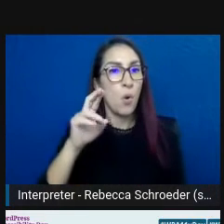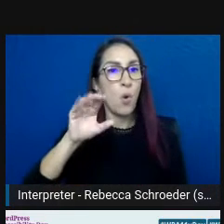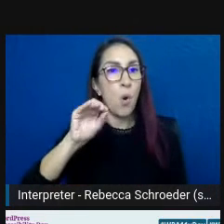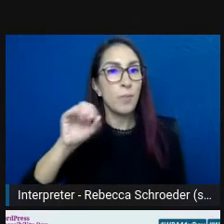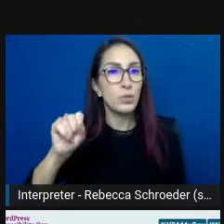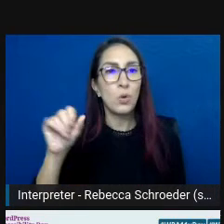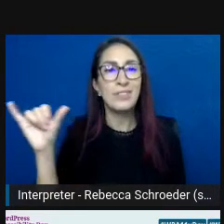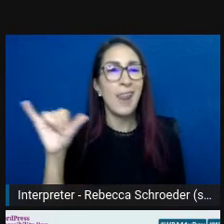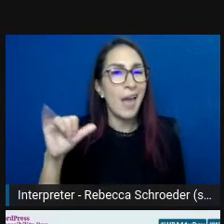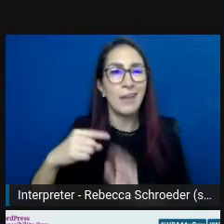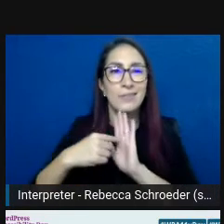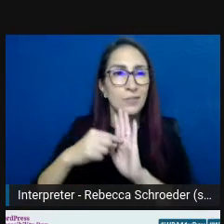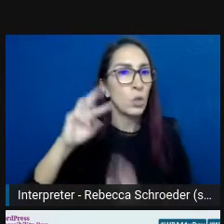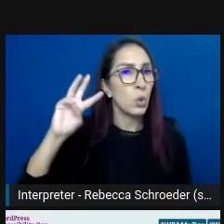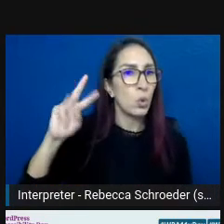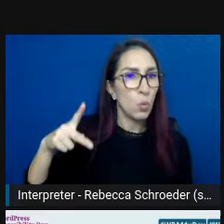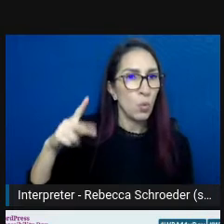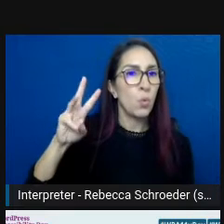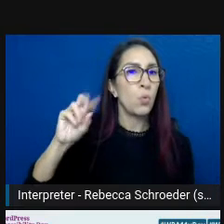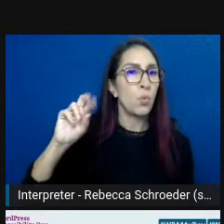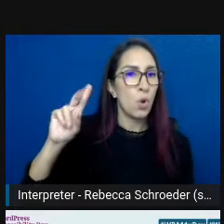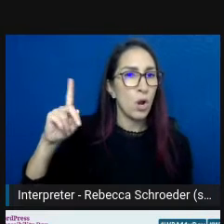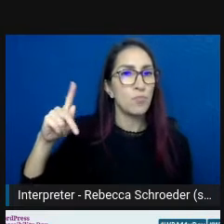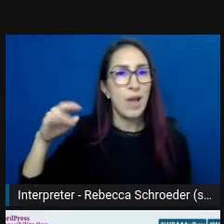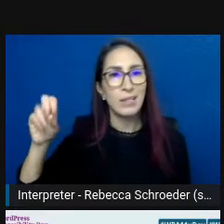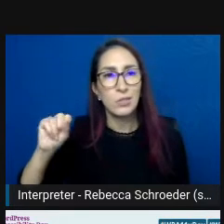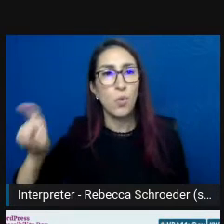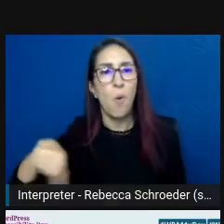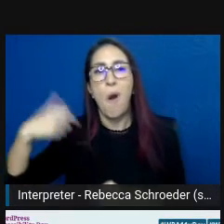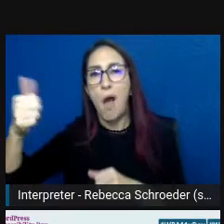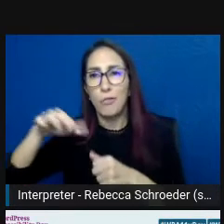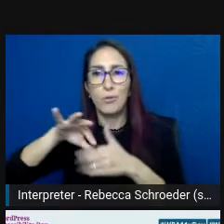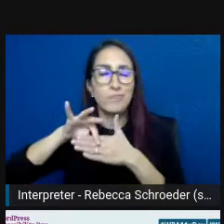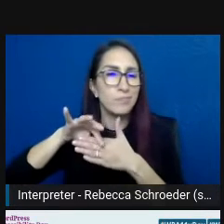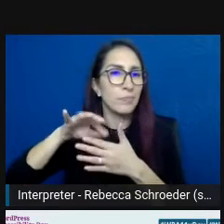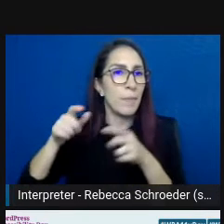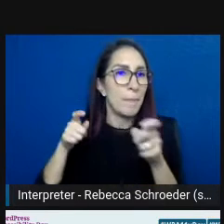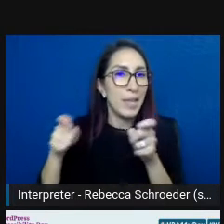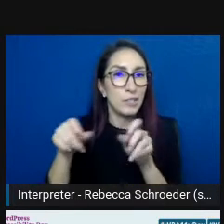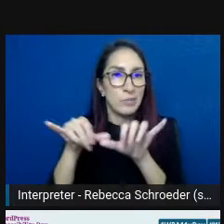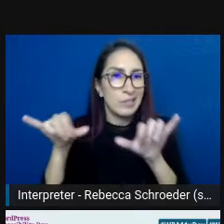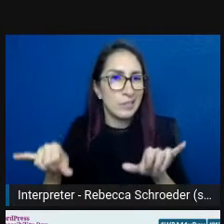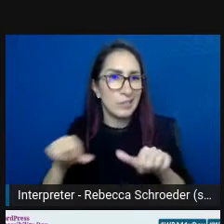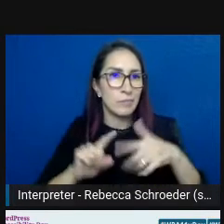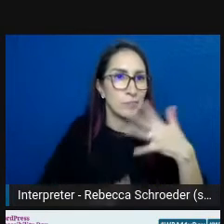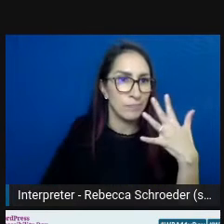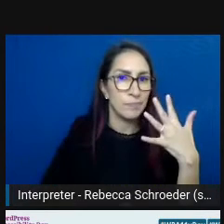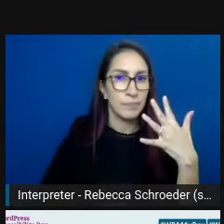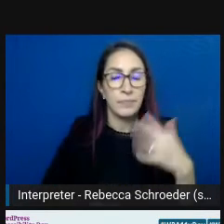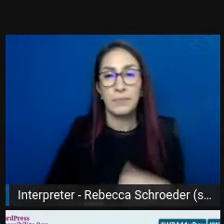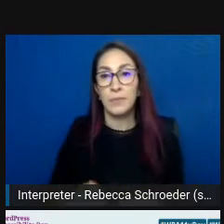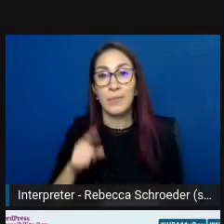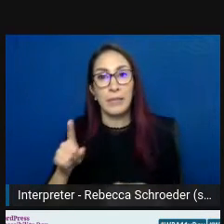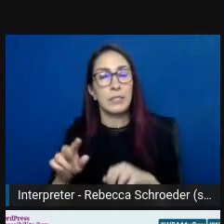or many other content management systems. This has been super important for so many people.